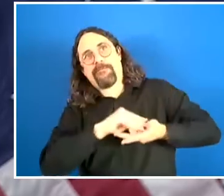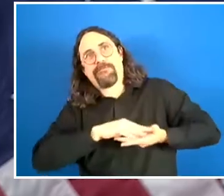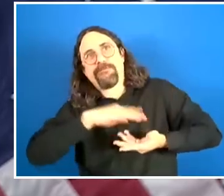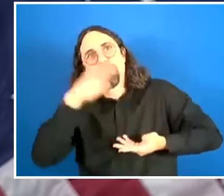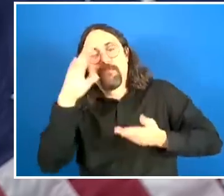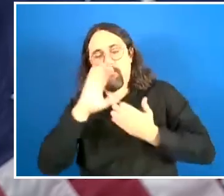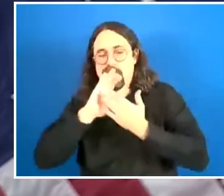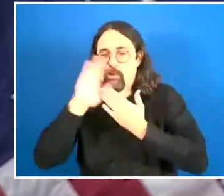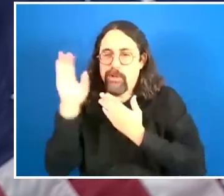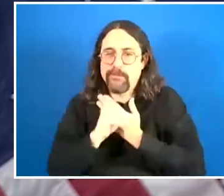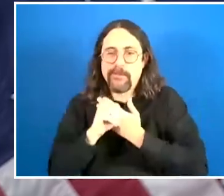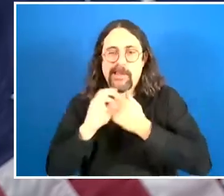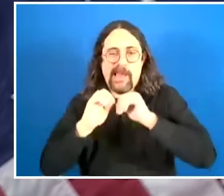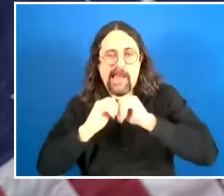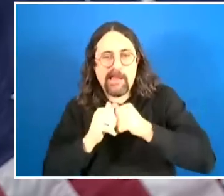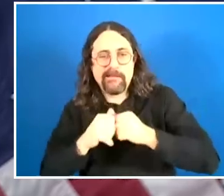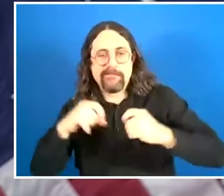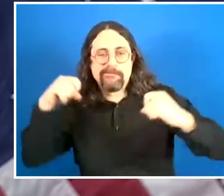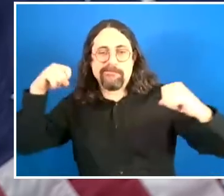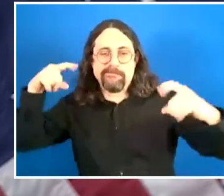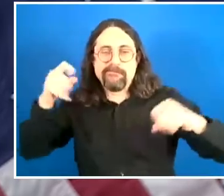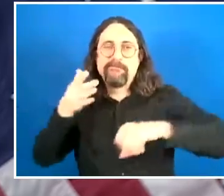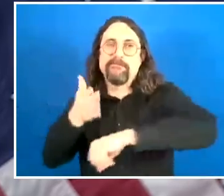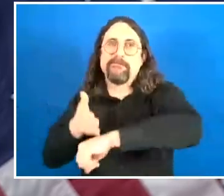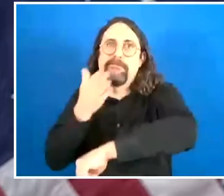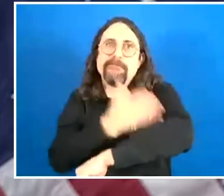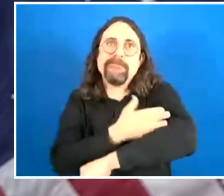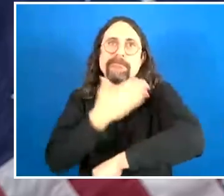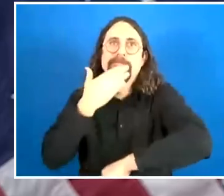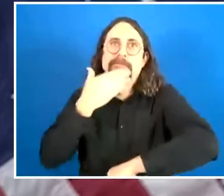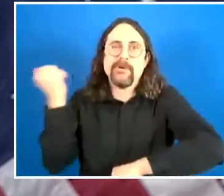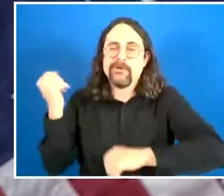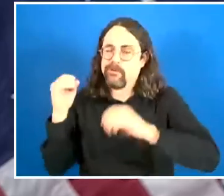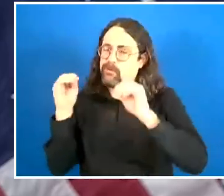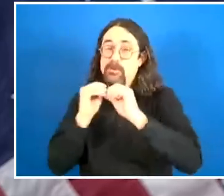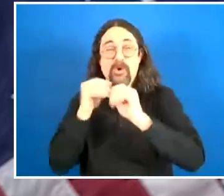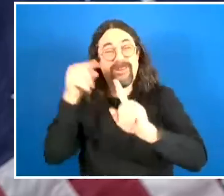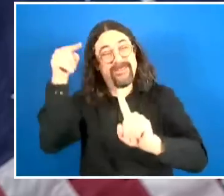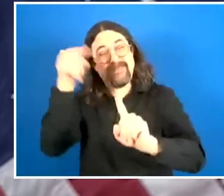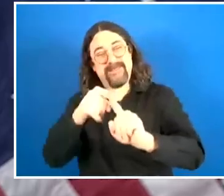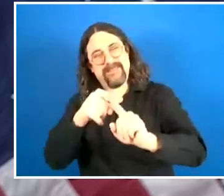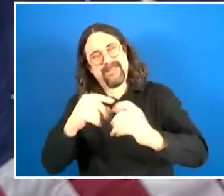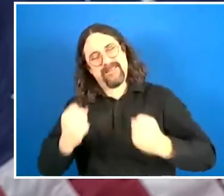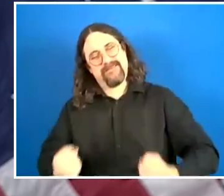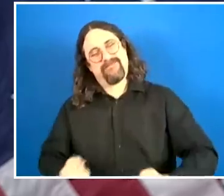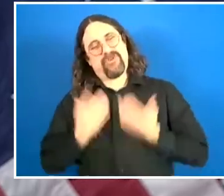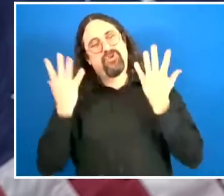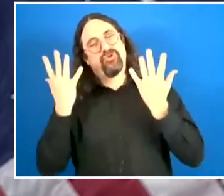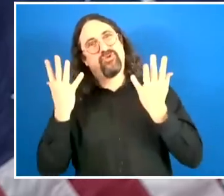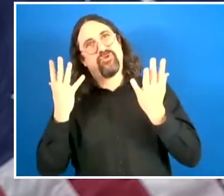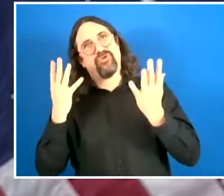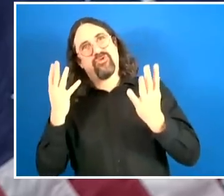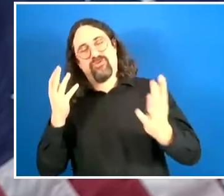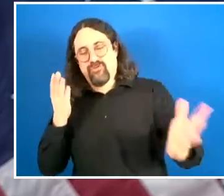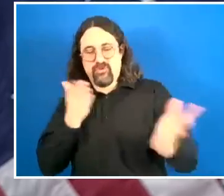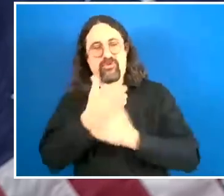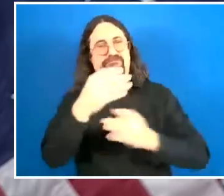WE'RE GOING TO HAVE TO HEL PKIDS COME INTO THE